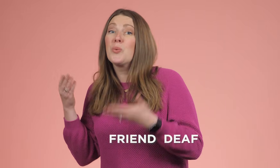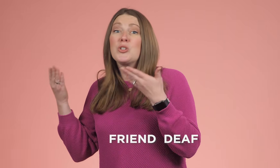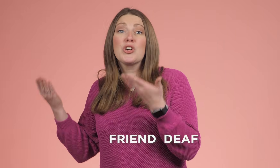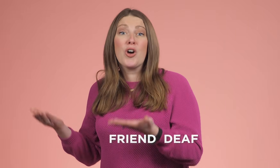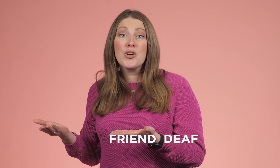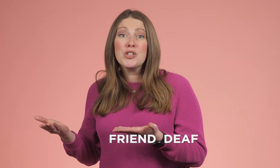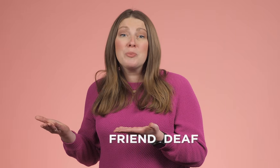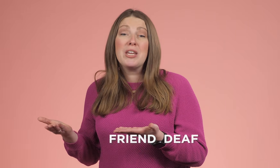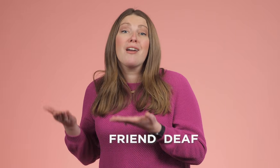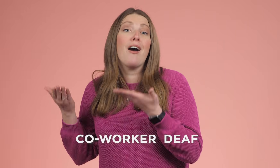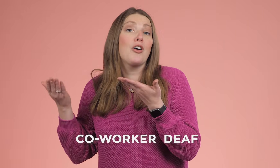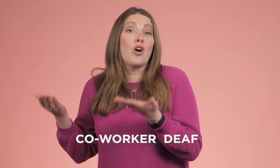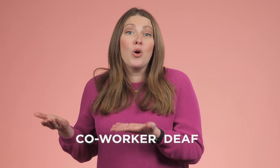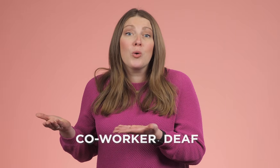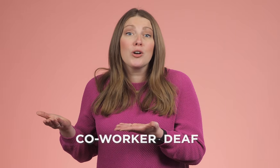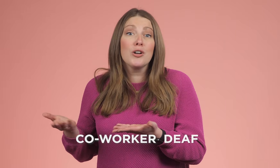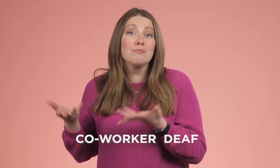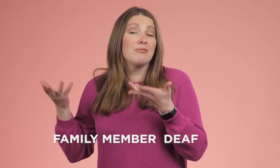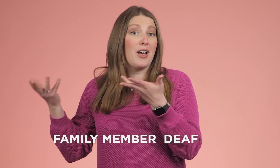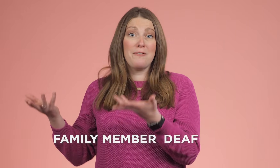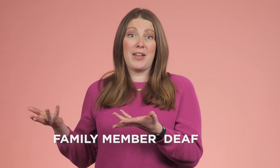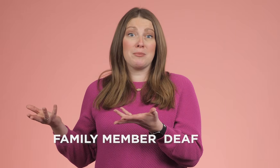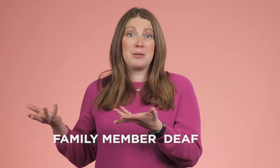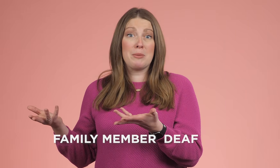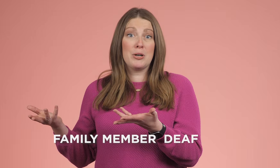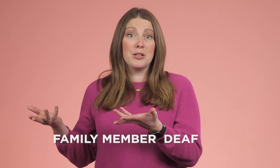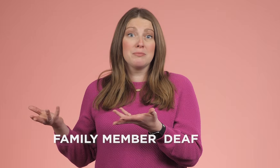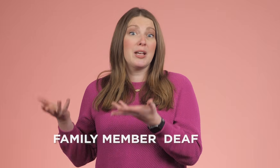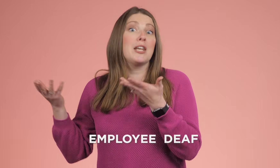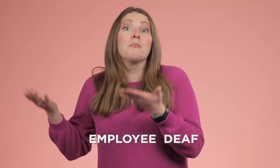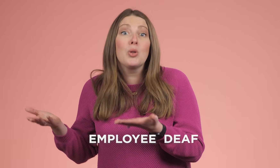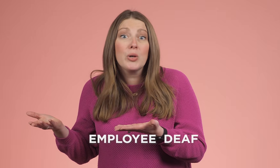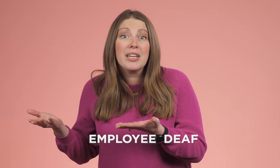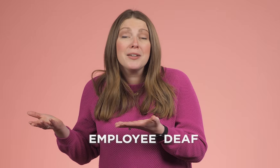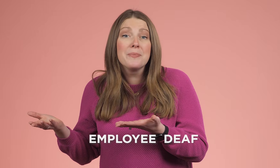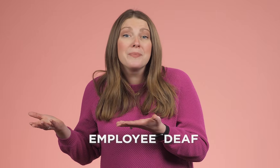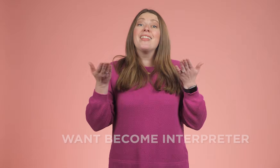which could also be a coworker or a family member, an employee.